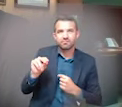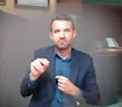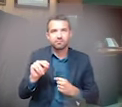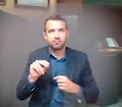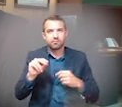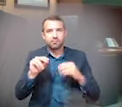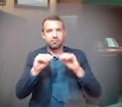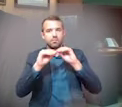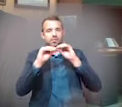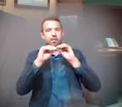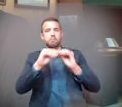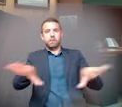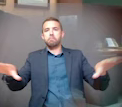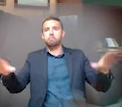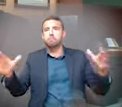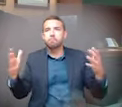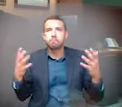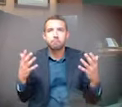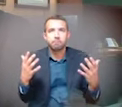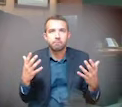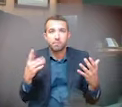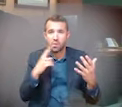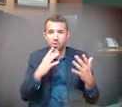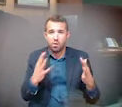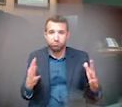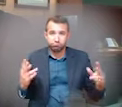to create this segregation that's exacerbated the previous racial pandemic.